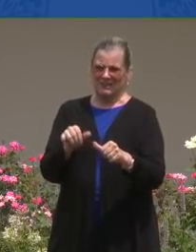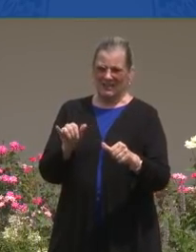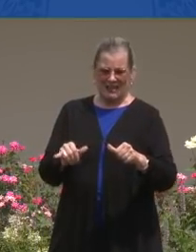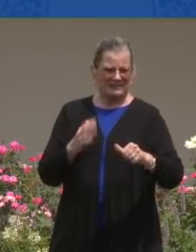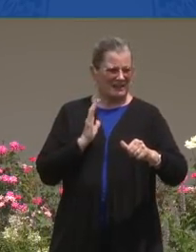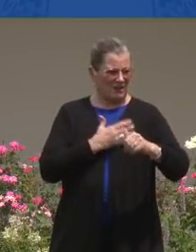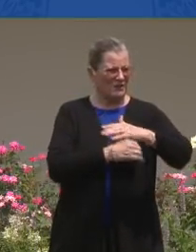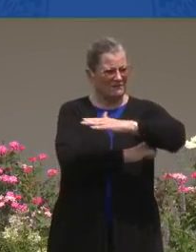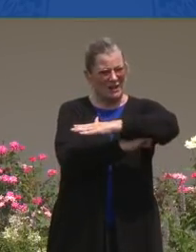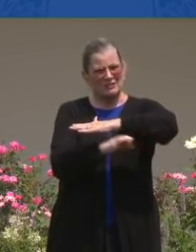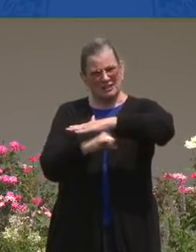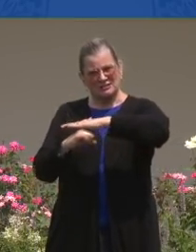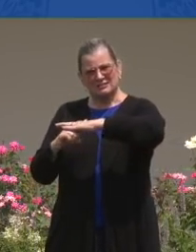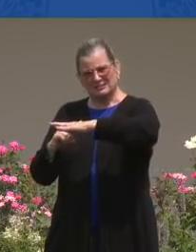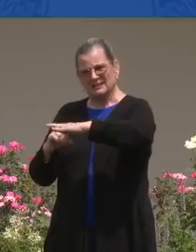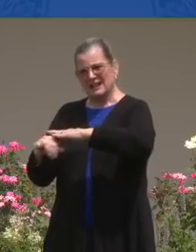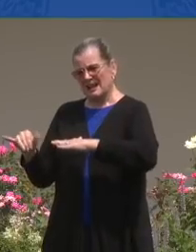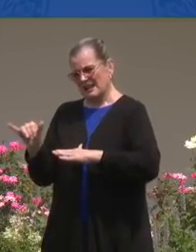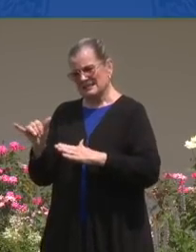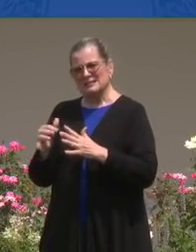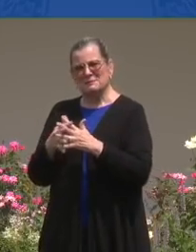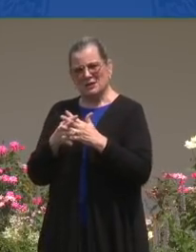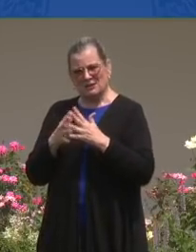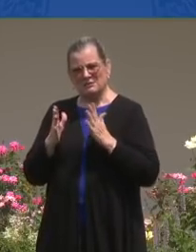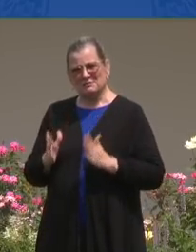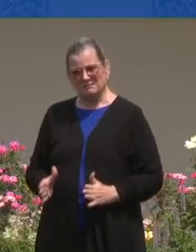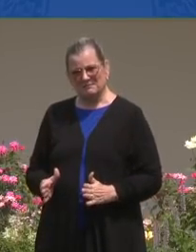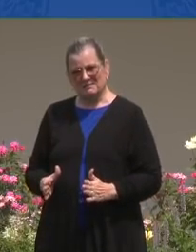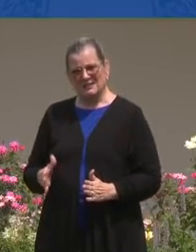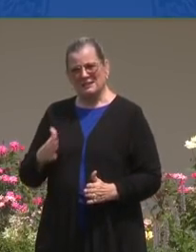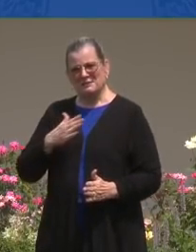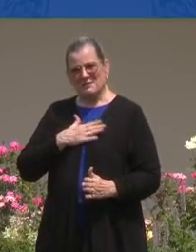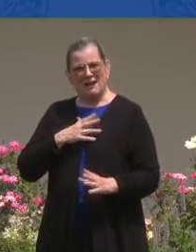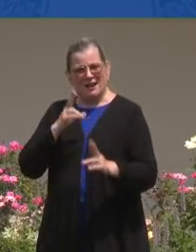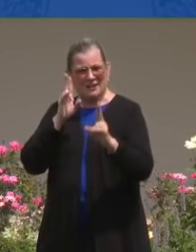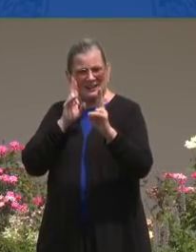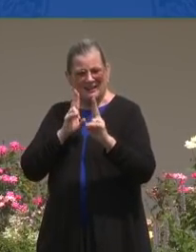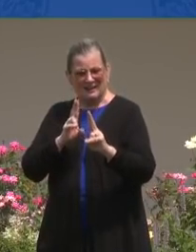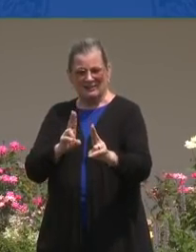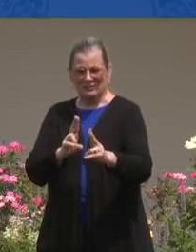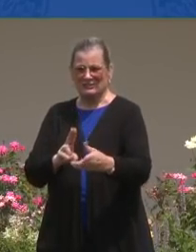Now it's my honor to sign the proclamation on the 31st anniversary of the ADA.